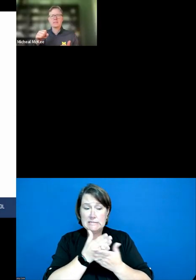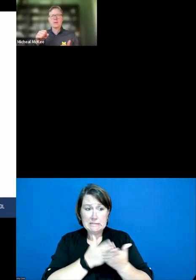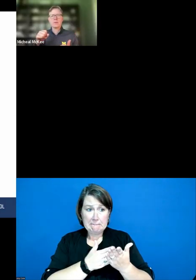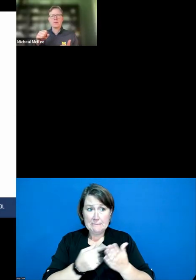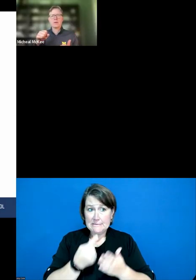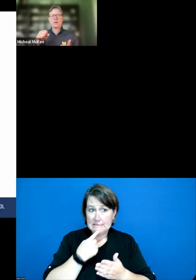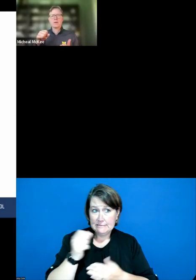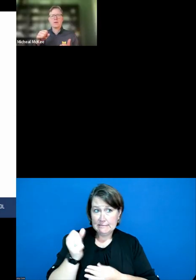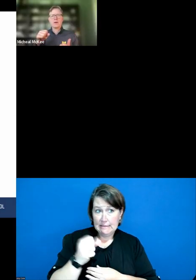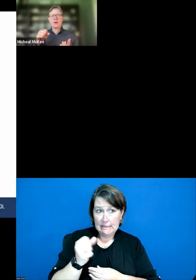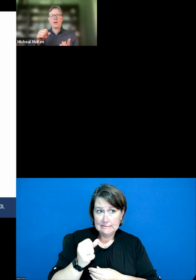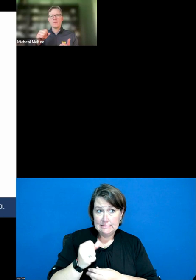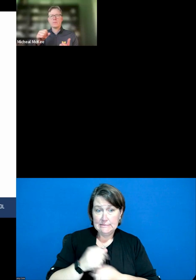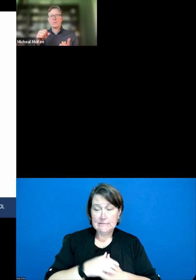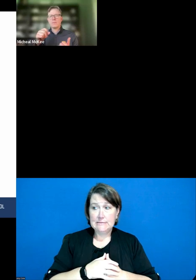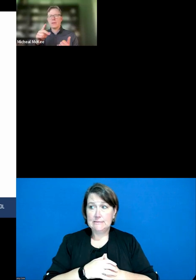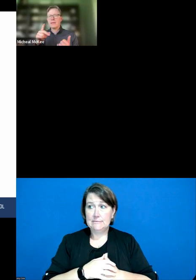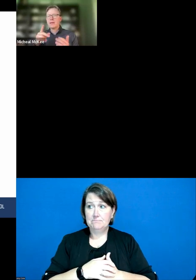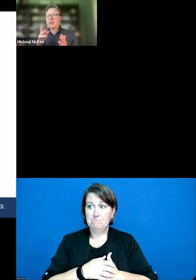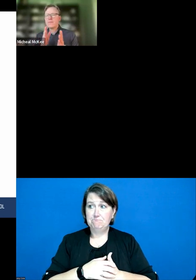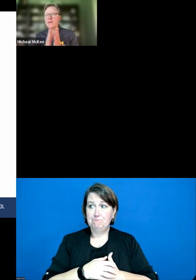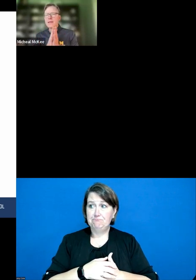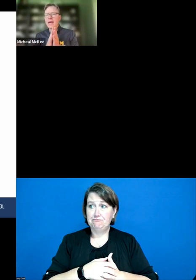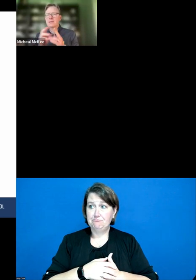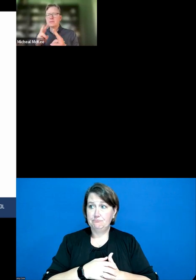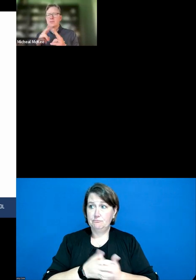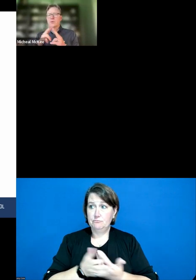So maybe we can app to